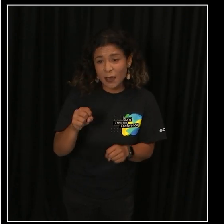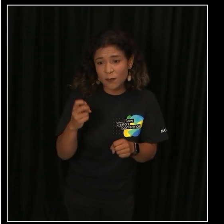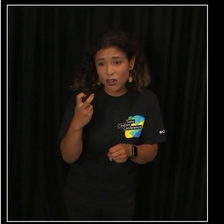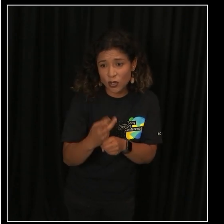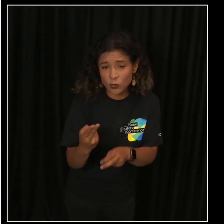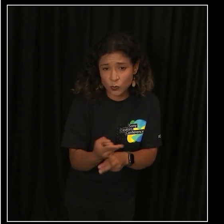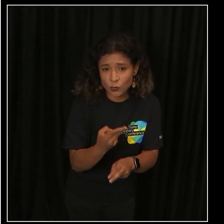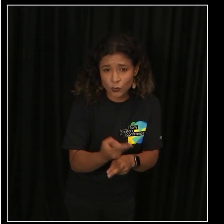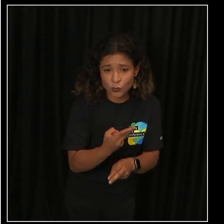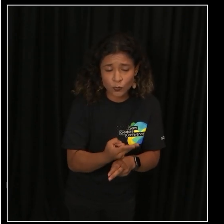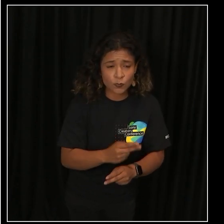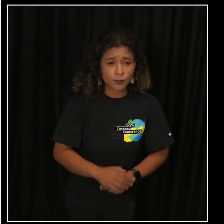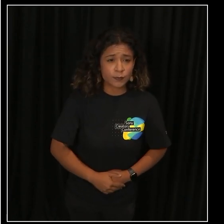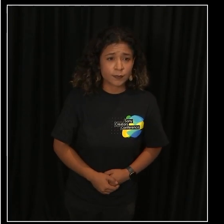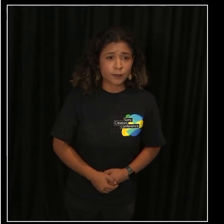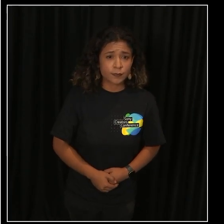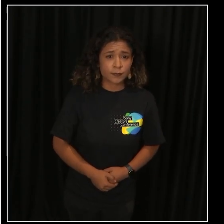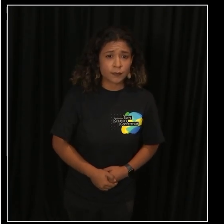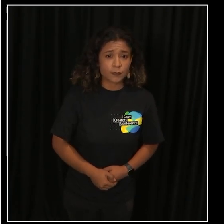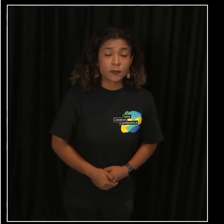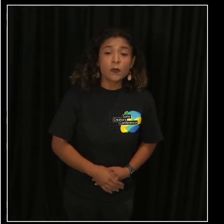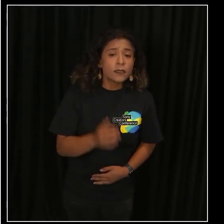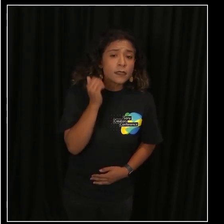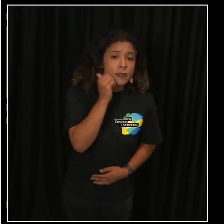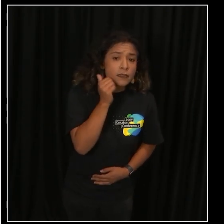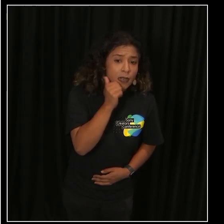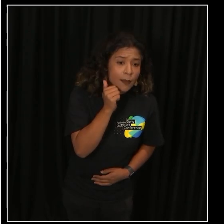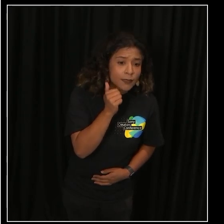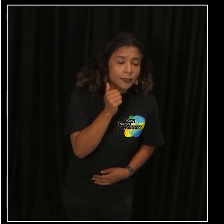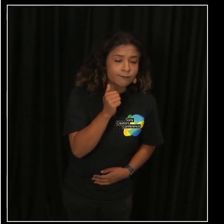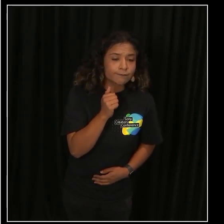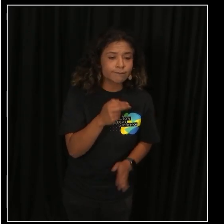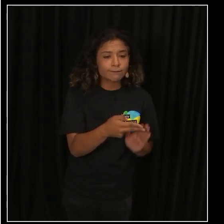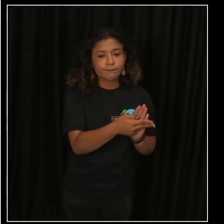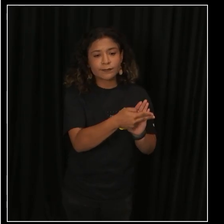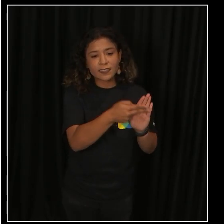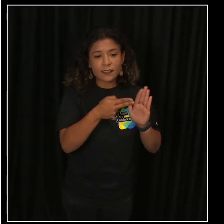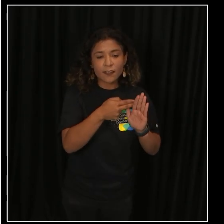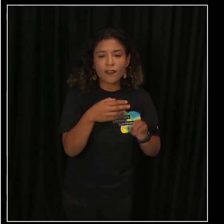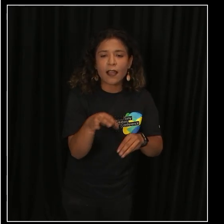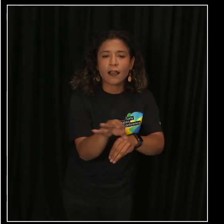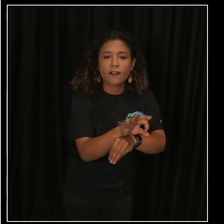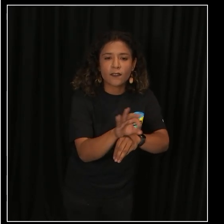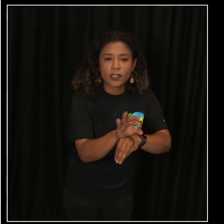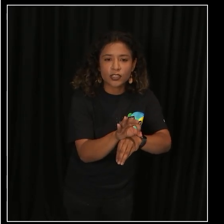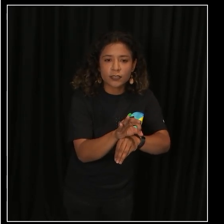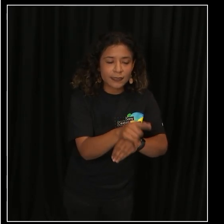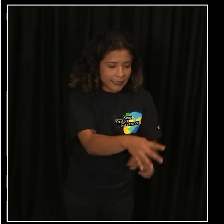It's therefore common to define the phase function directory as a simple approximation function.